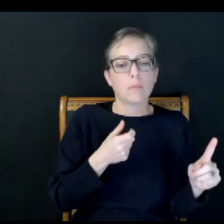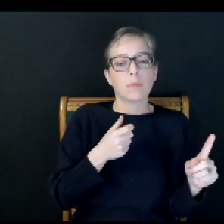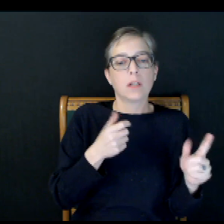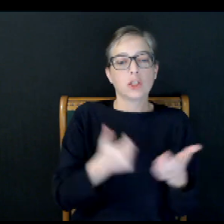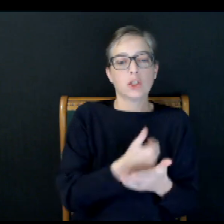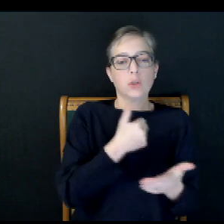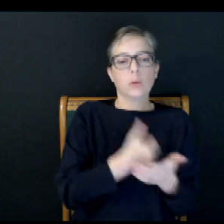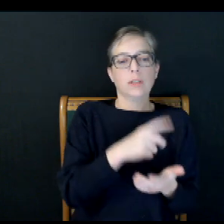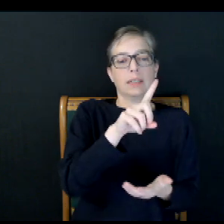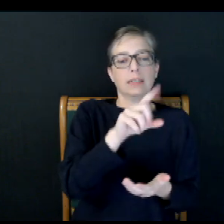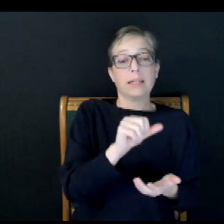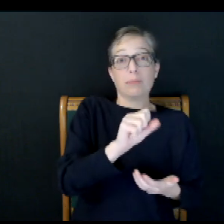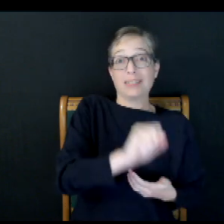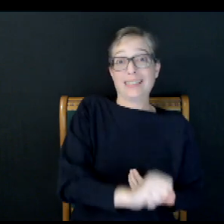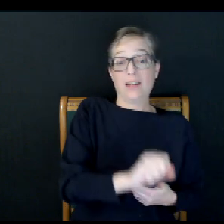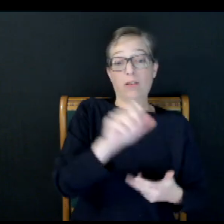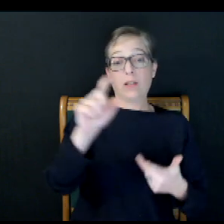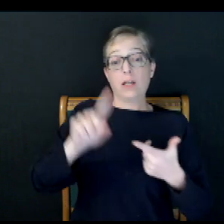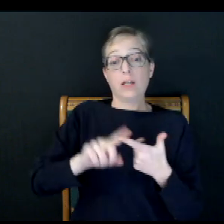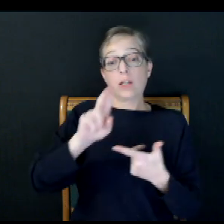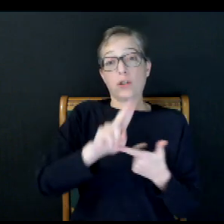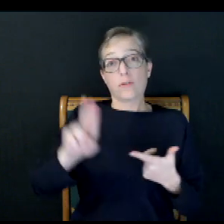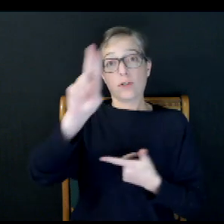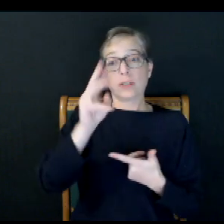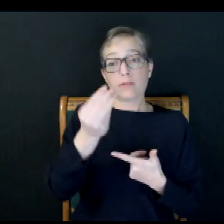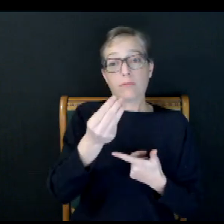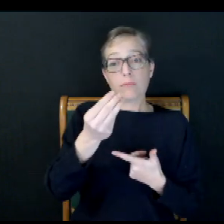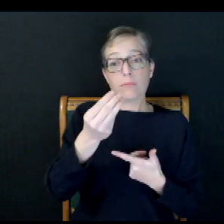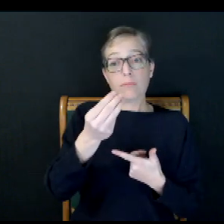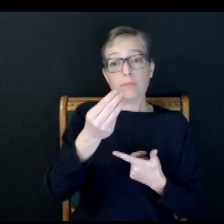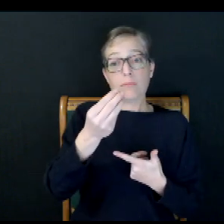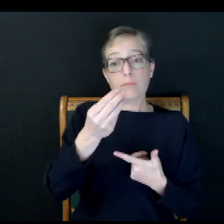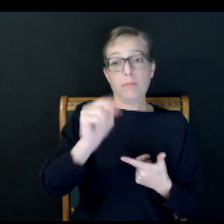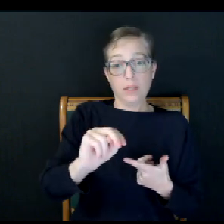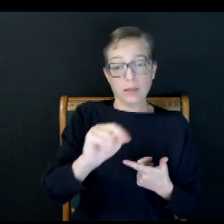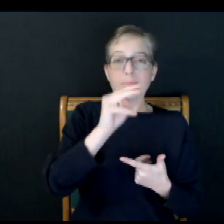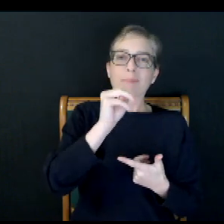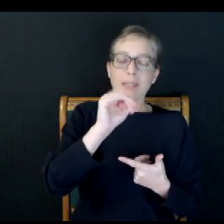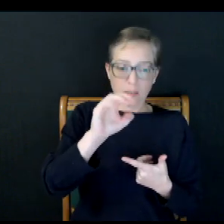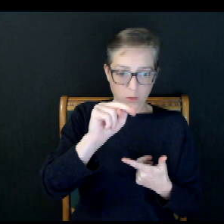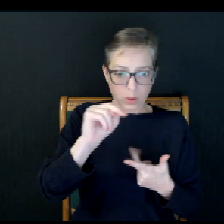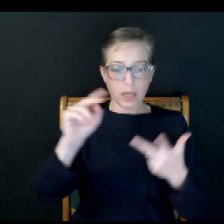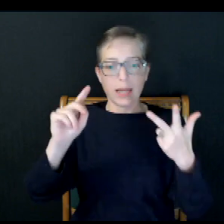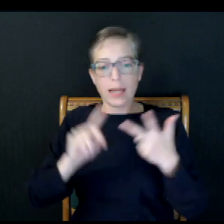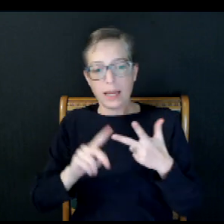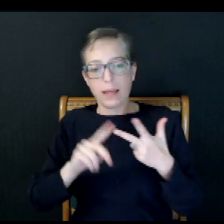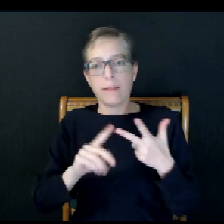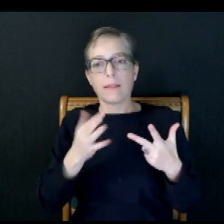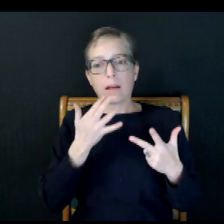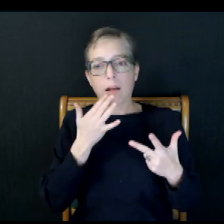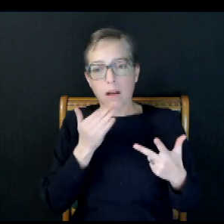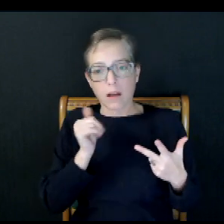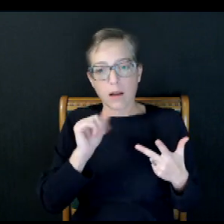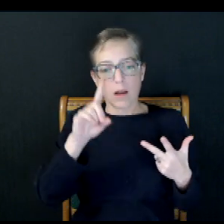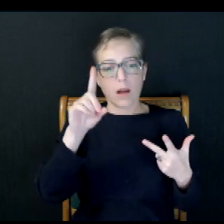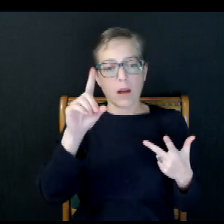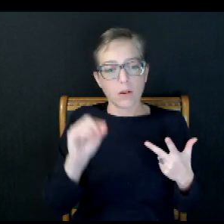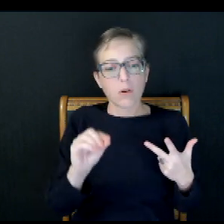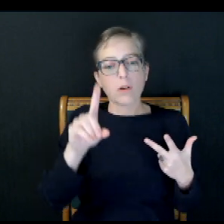Colorado Department of Health Care Financing and Policy. We'll begin with a brief CLEC overview admission,